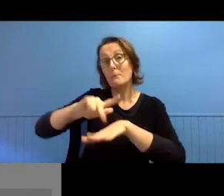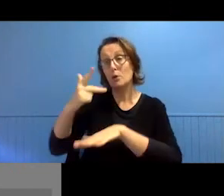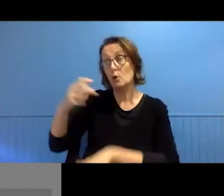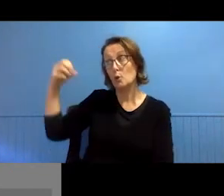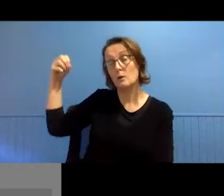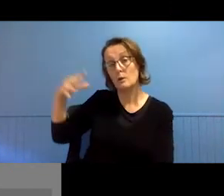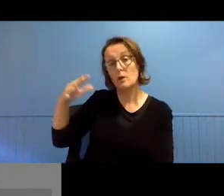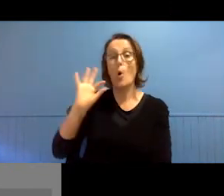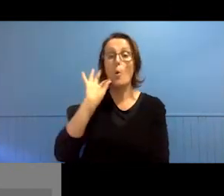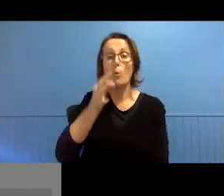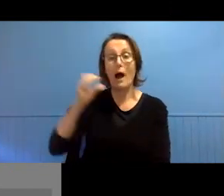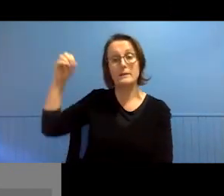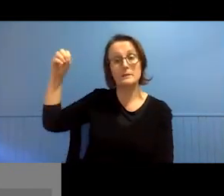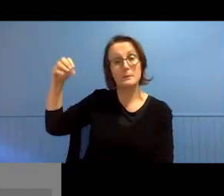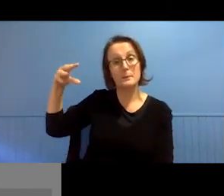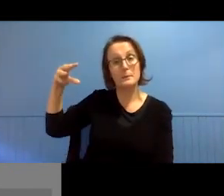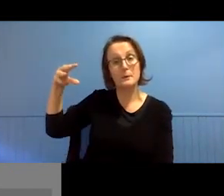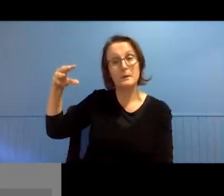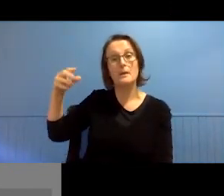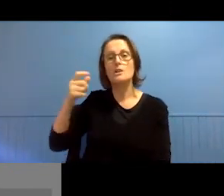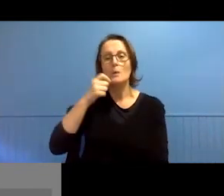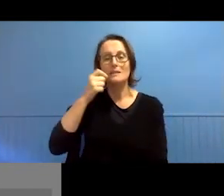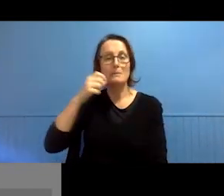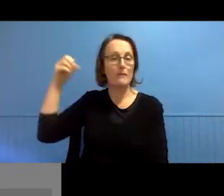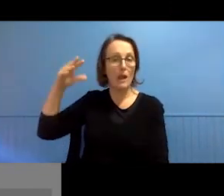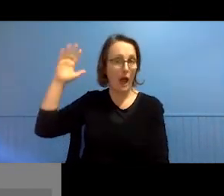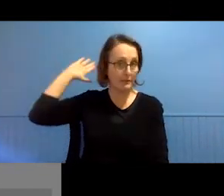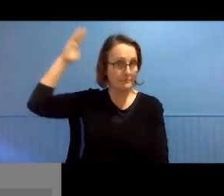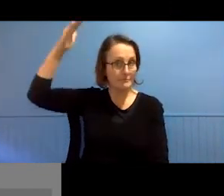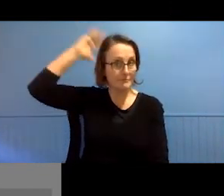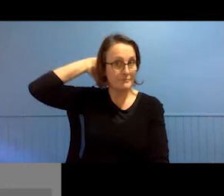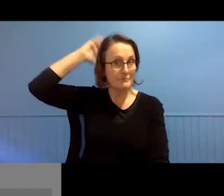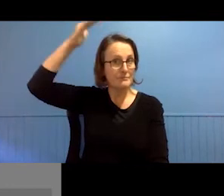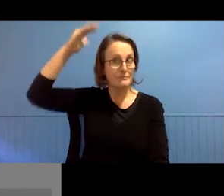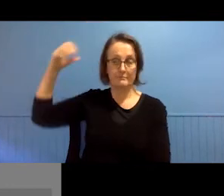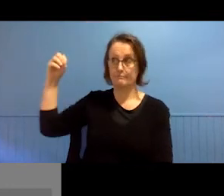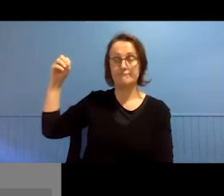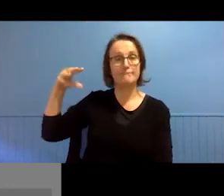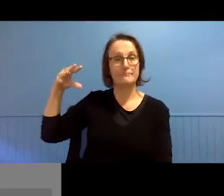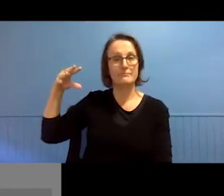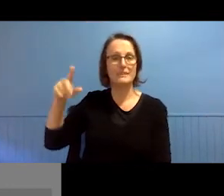white light and what it does is just add a little bit of light around the subject's head and it's almost called a hair-light in some